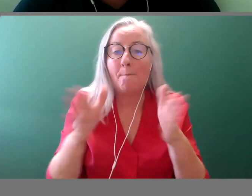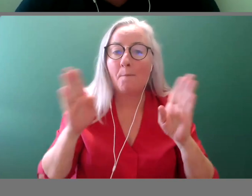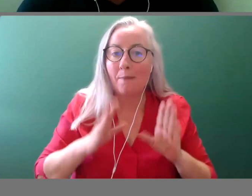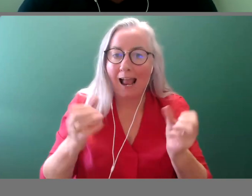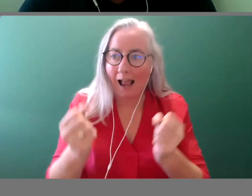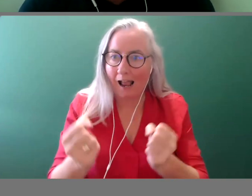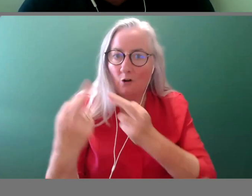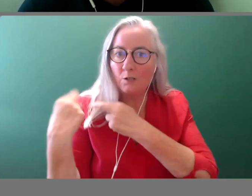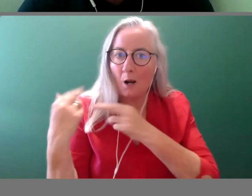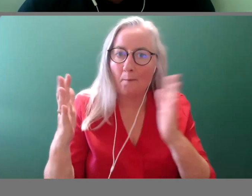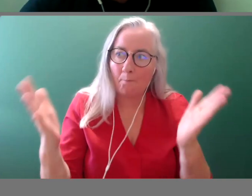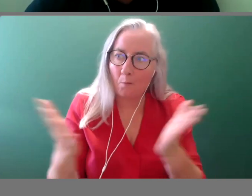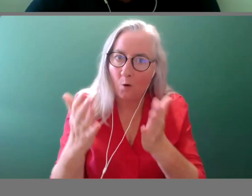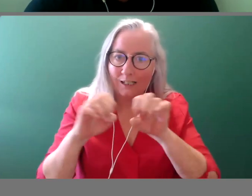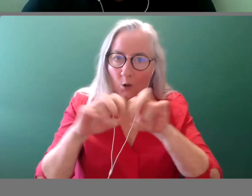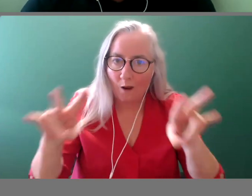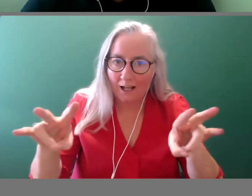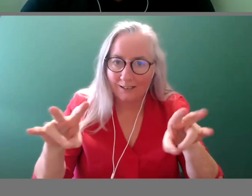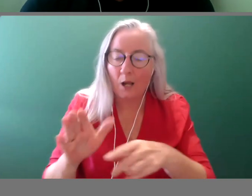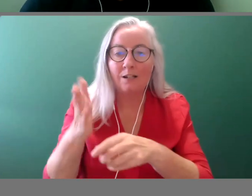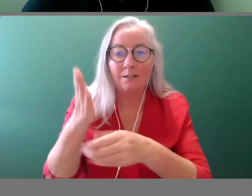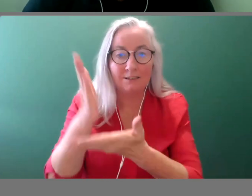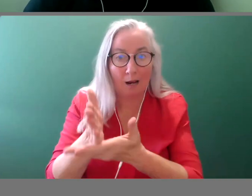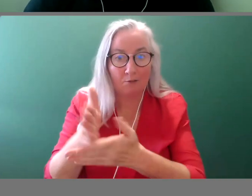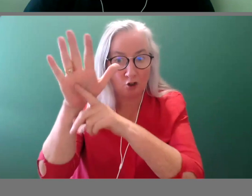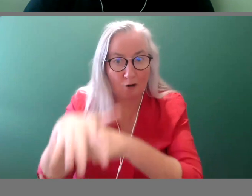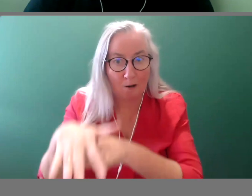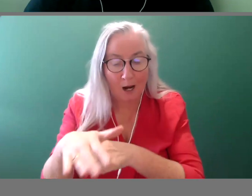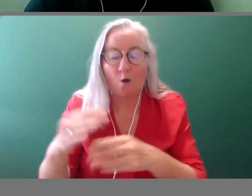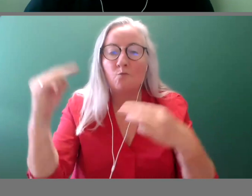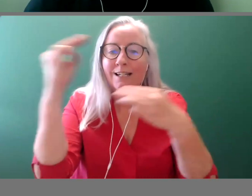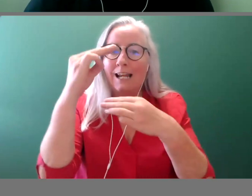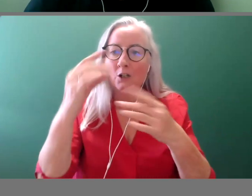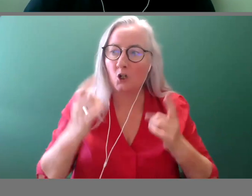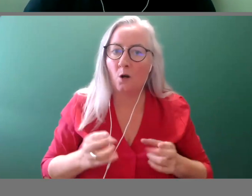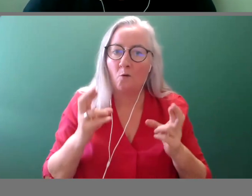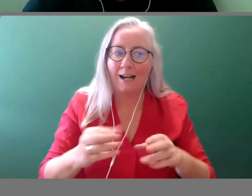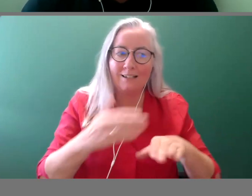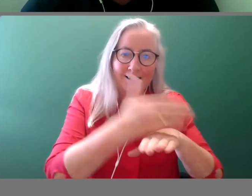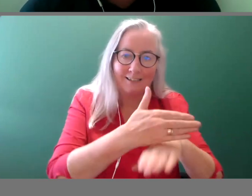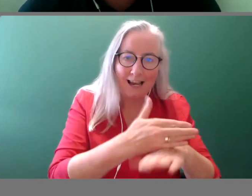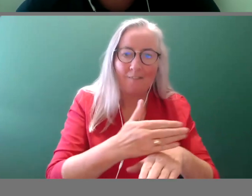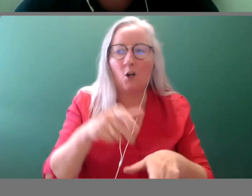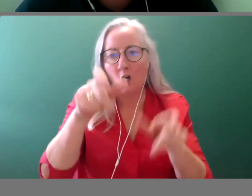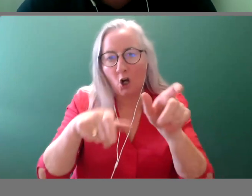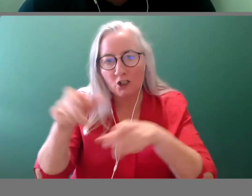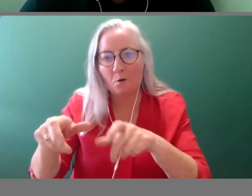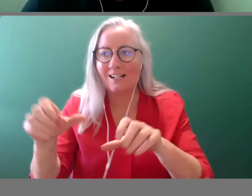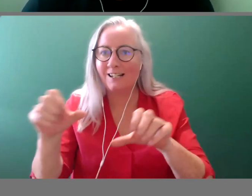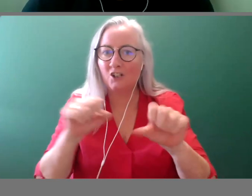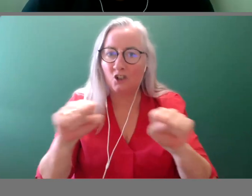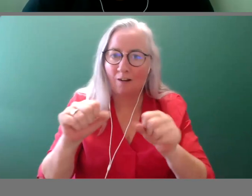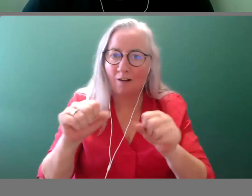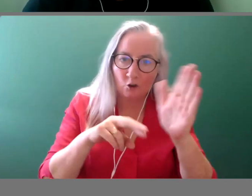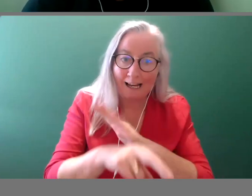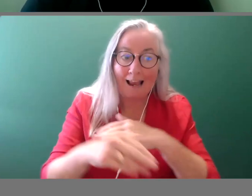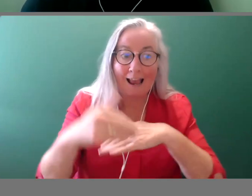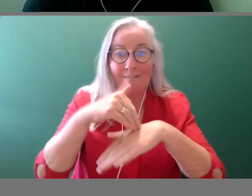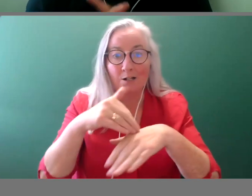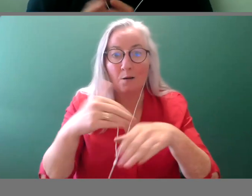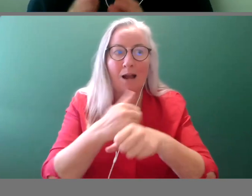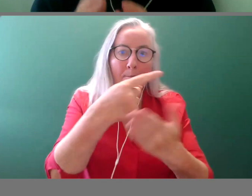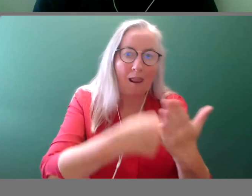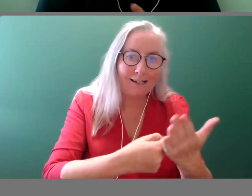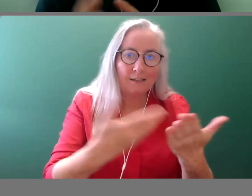to promote equality and protect the human rights of customers and service users. Again